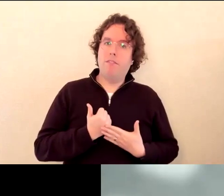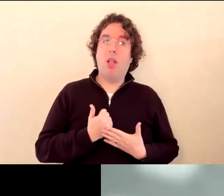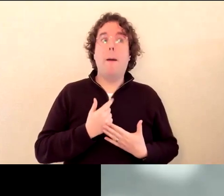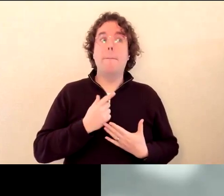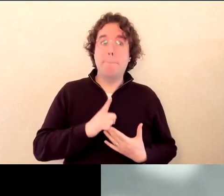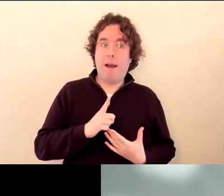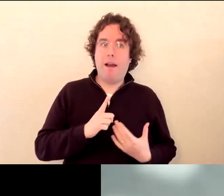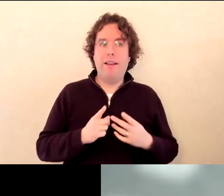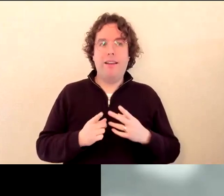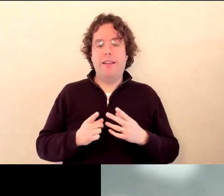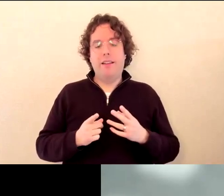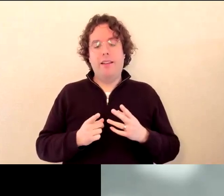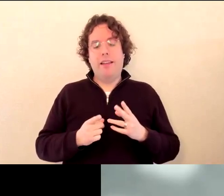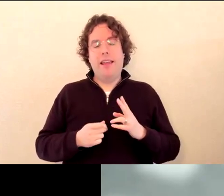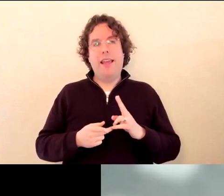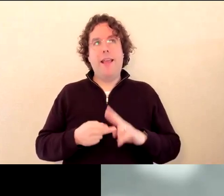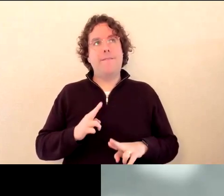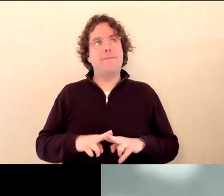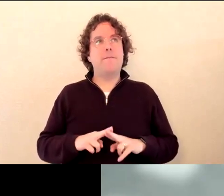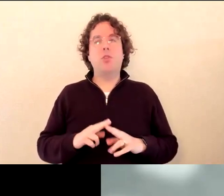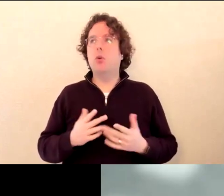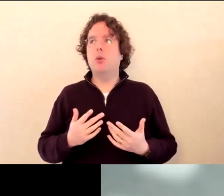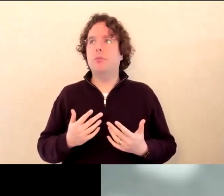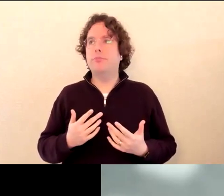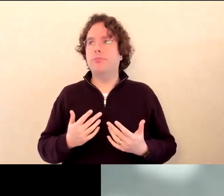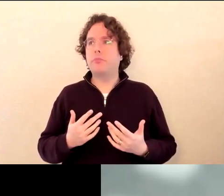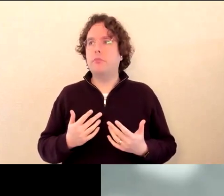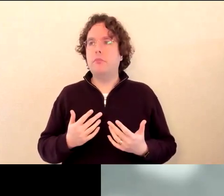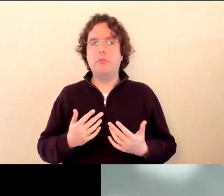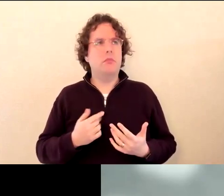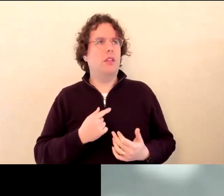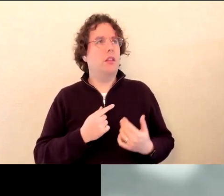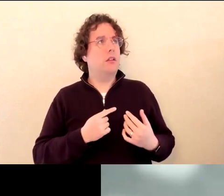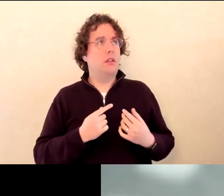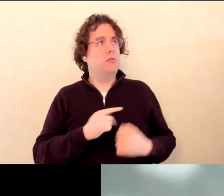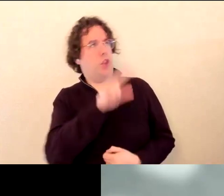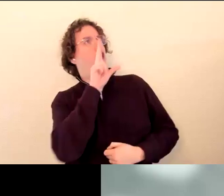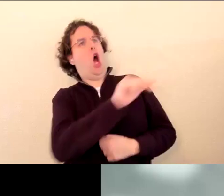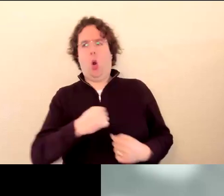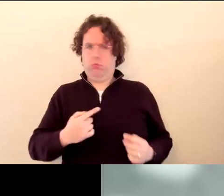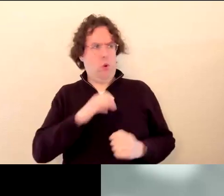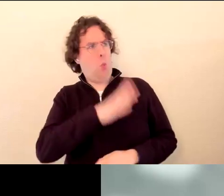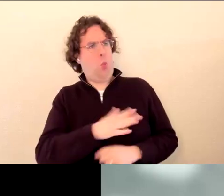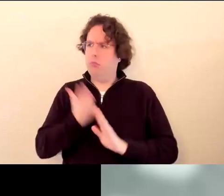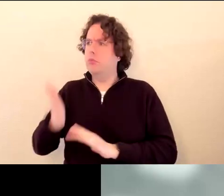you being, you being unwilling, let's say, to go out and go your GP to get some evidence or trying other services, if you were someone who said,